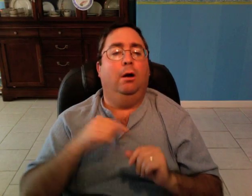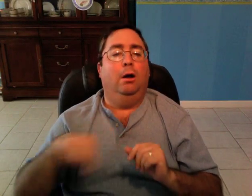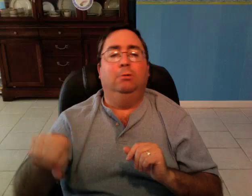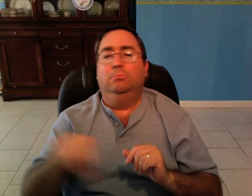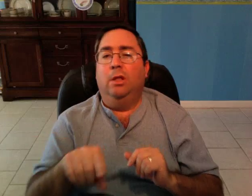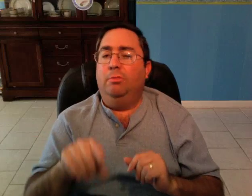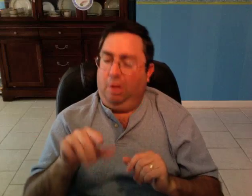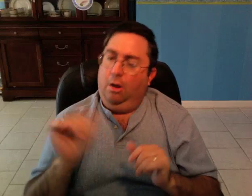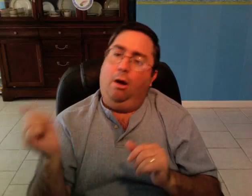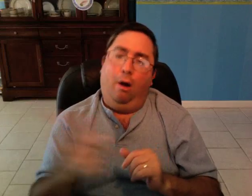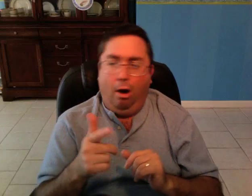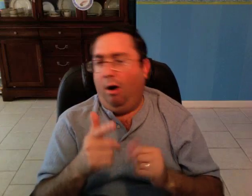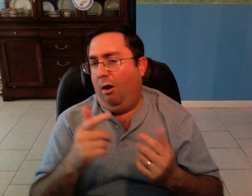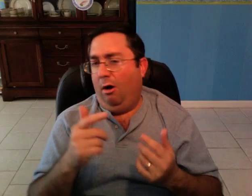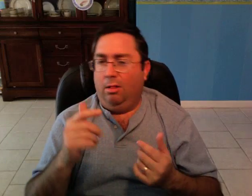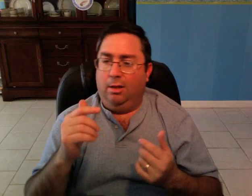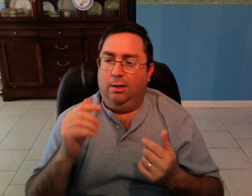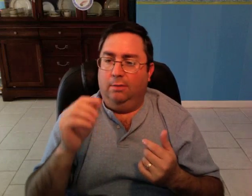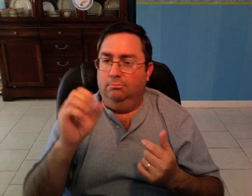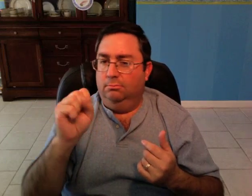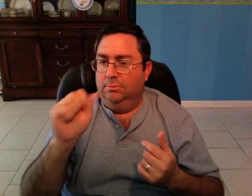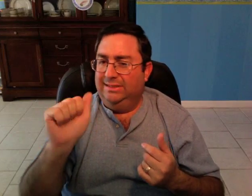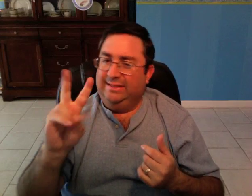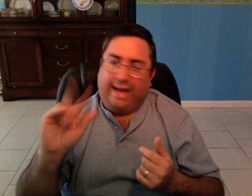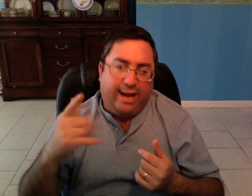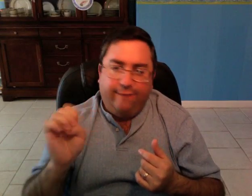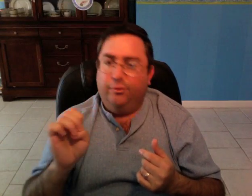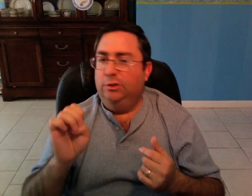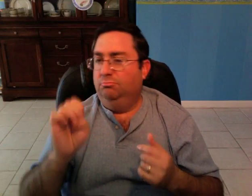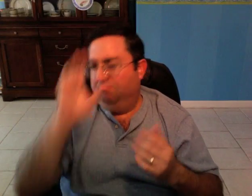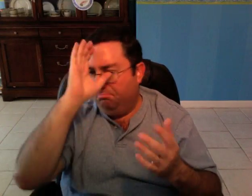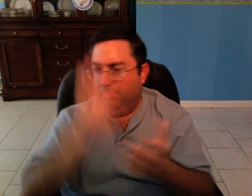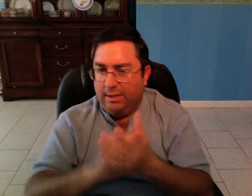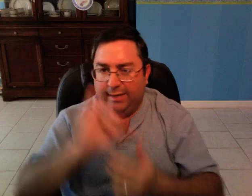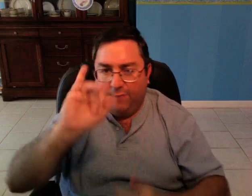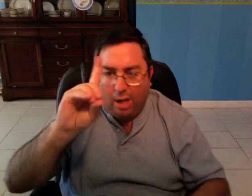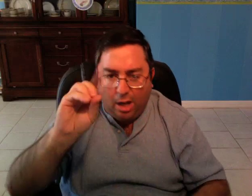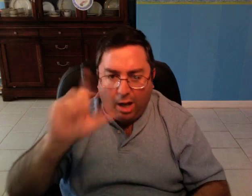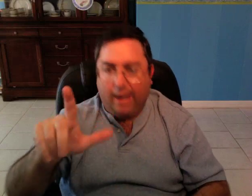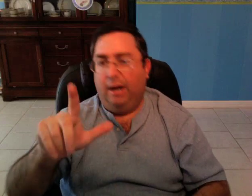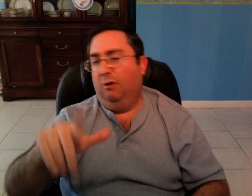"they're savages", "they believe in idols",